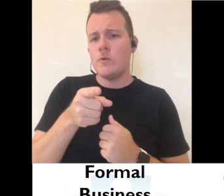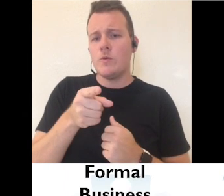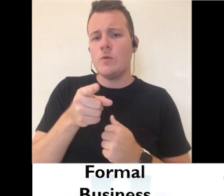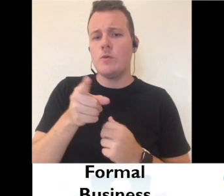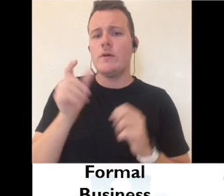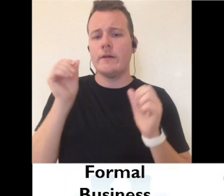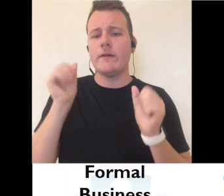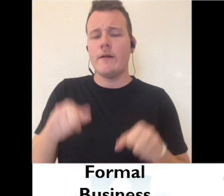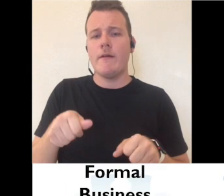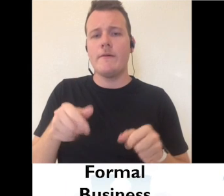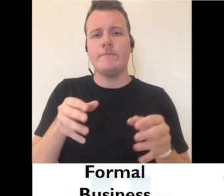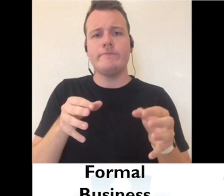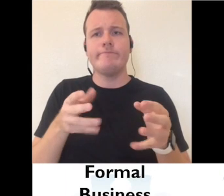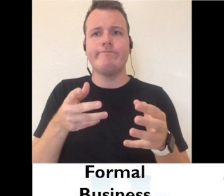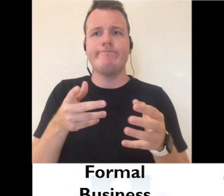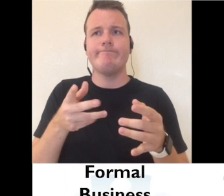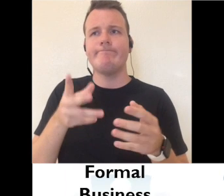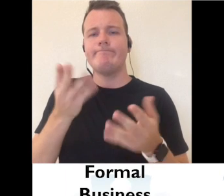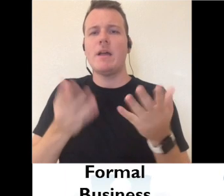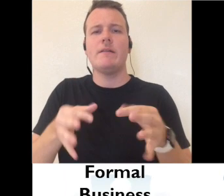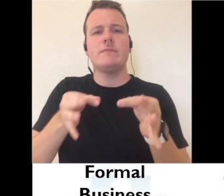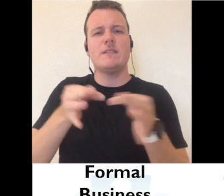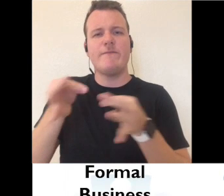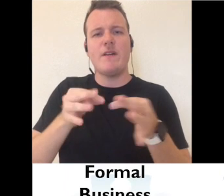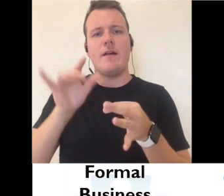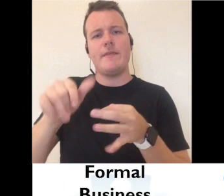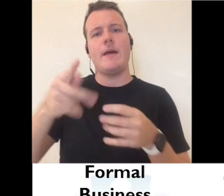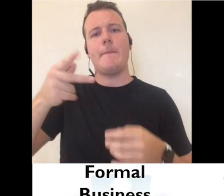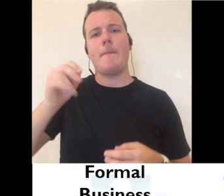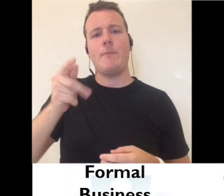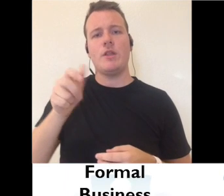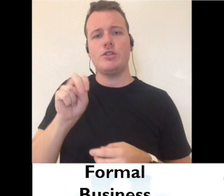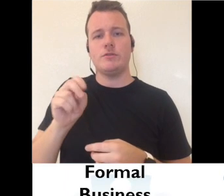to the population that you're actually looking for. So- so market assessment